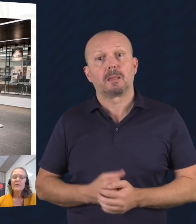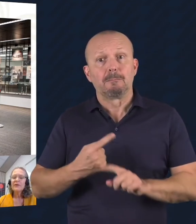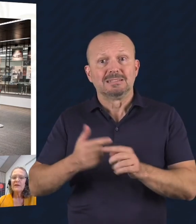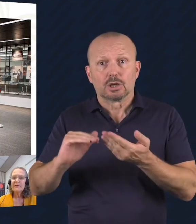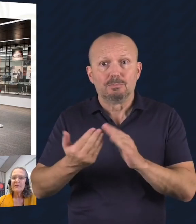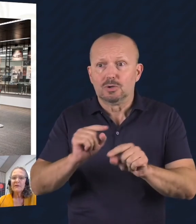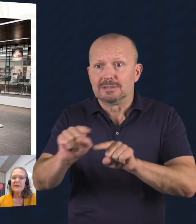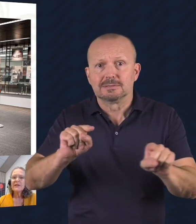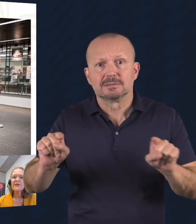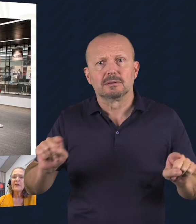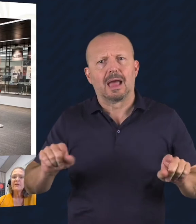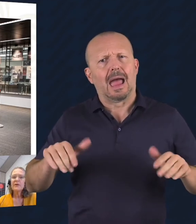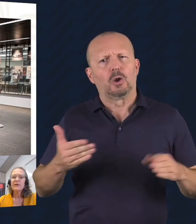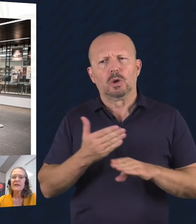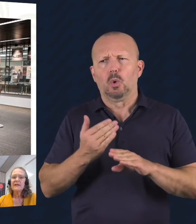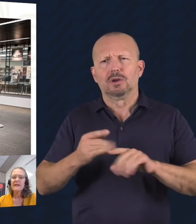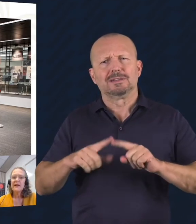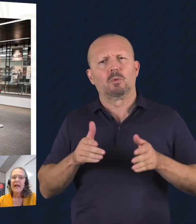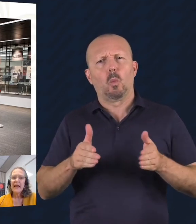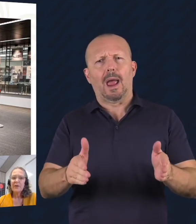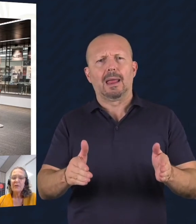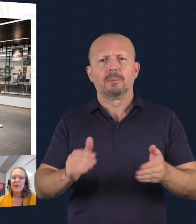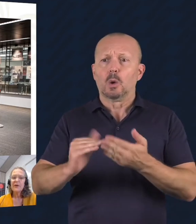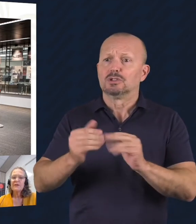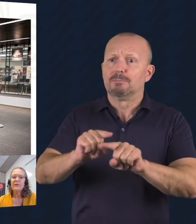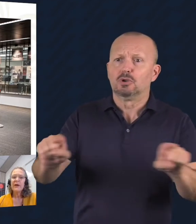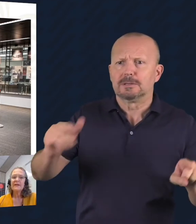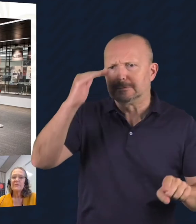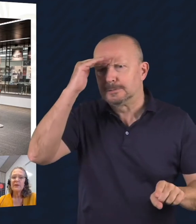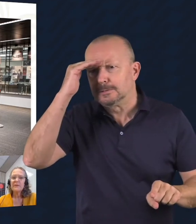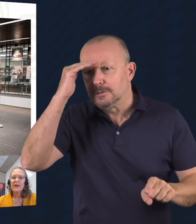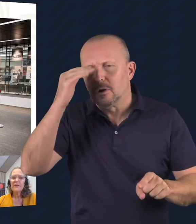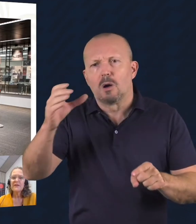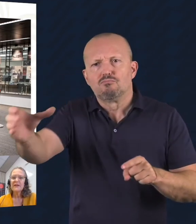And what's our responsibility to our communities? How do we work in different ways to bring them closer,